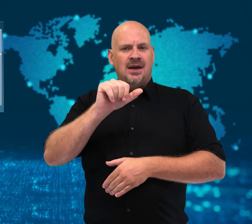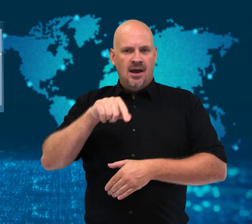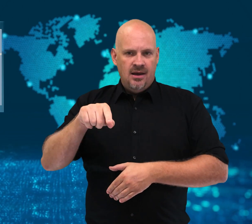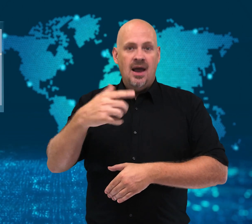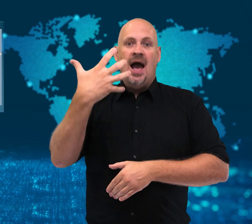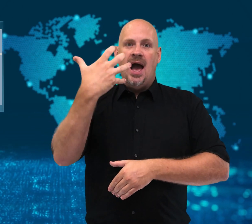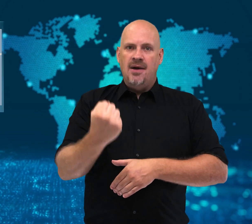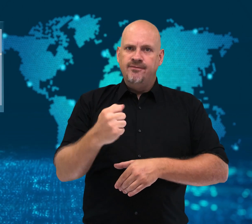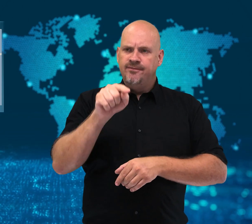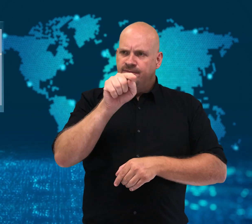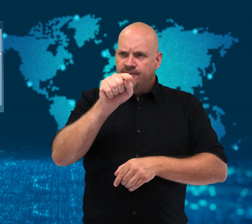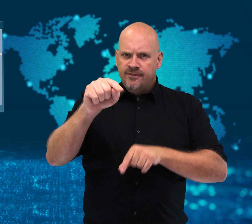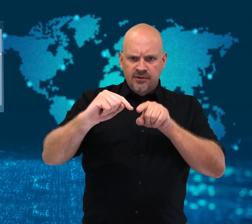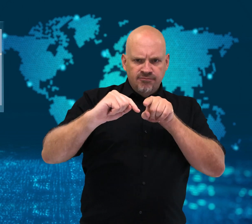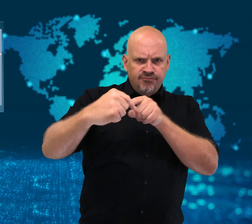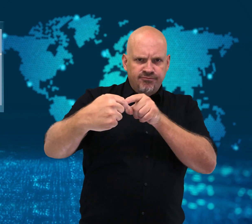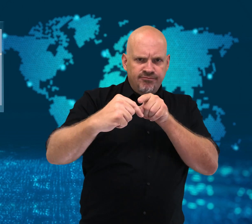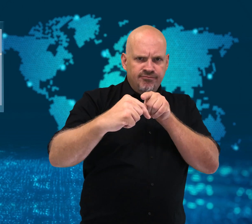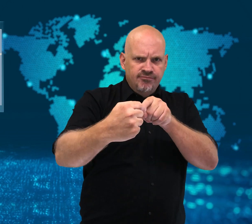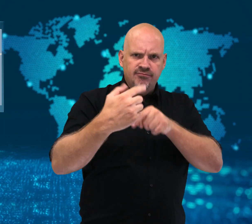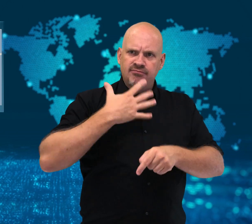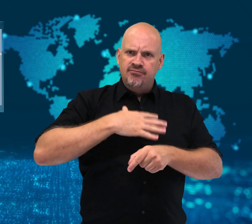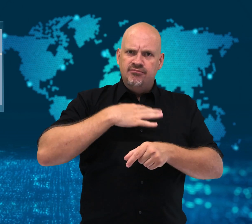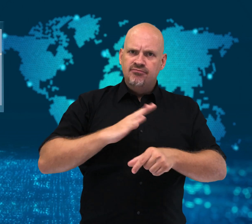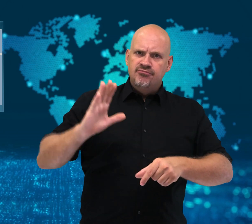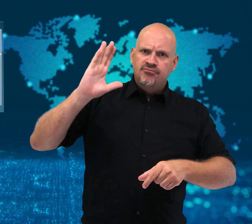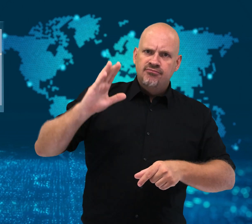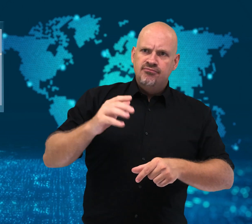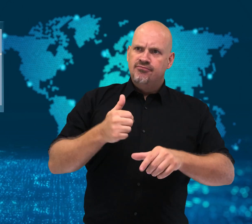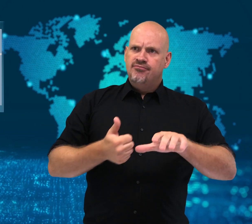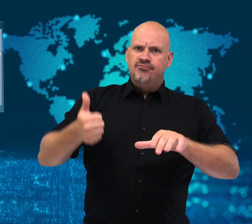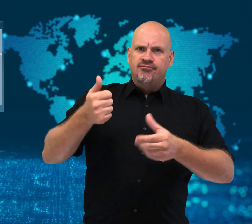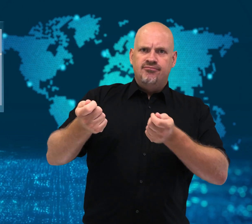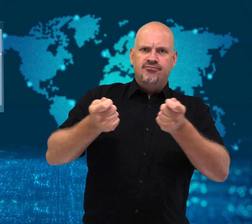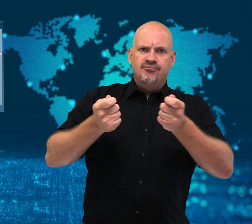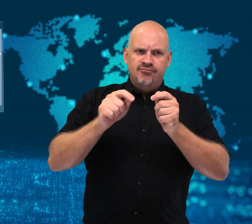In Abiy’s native Oromia region,